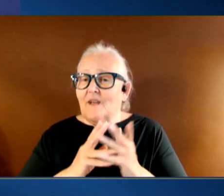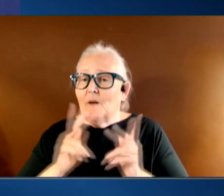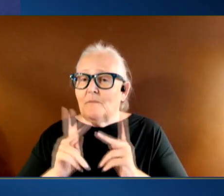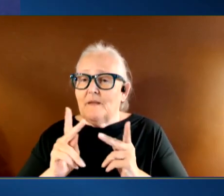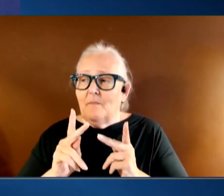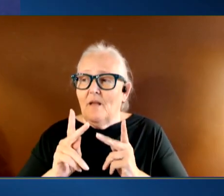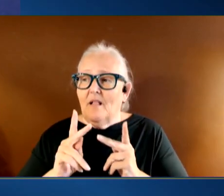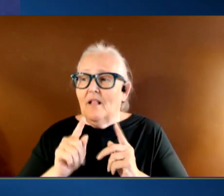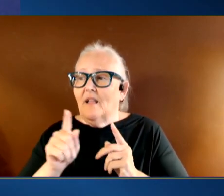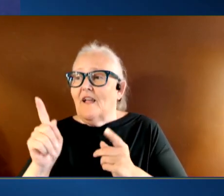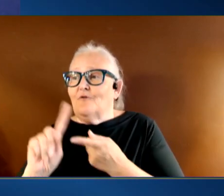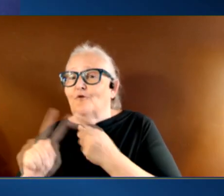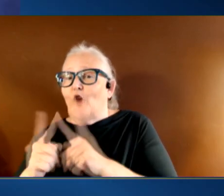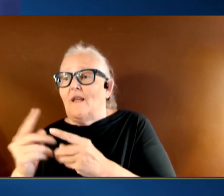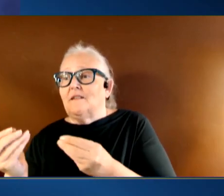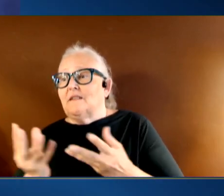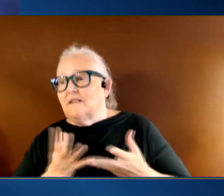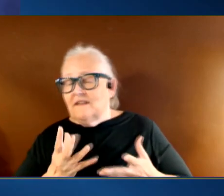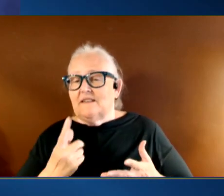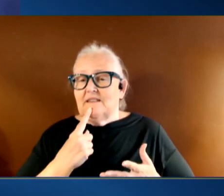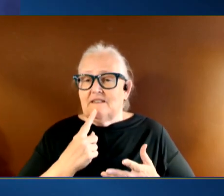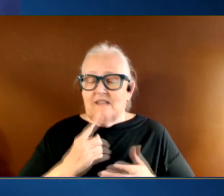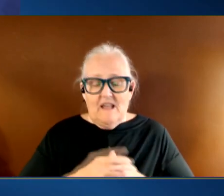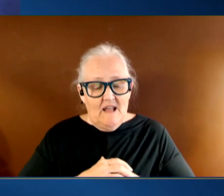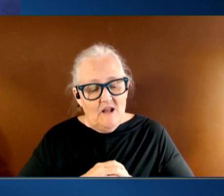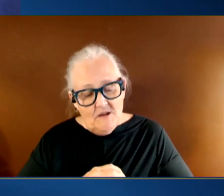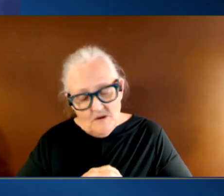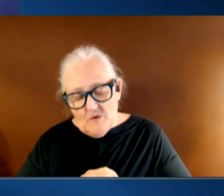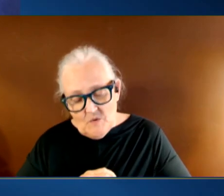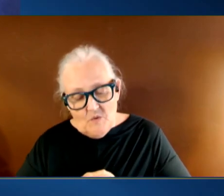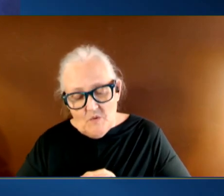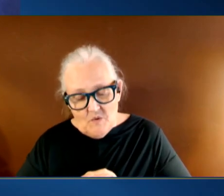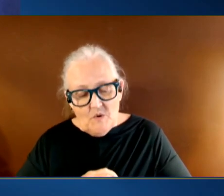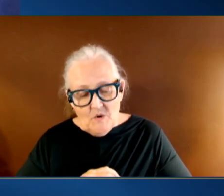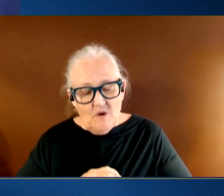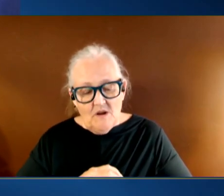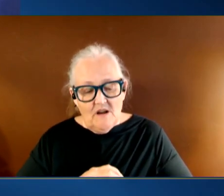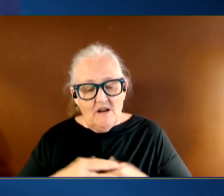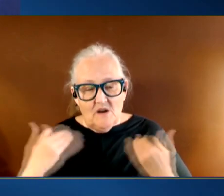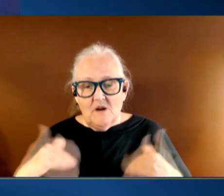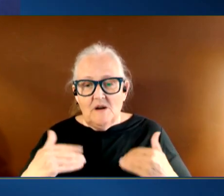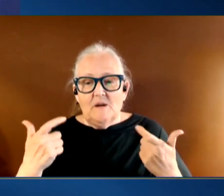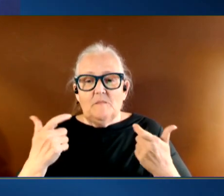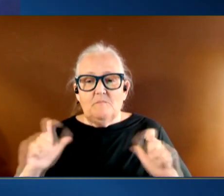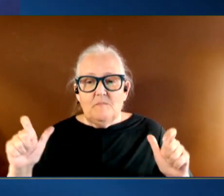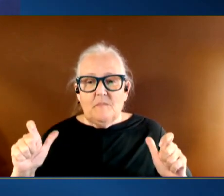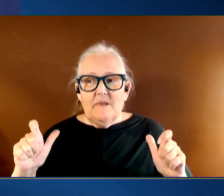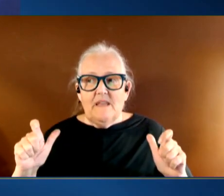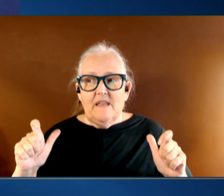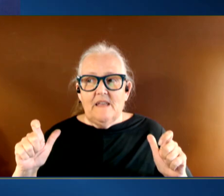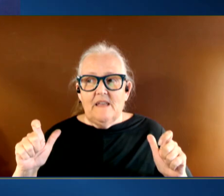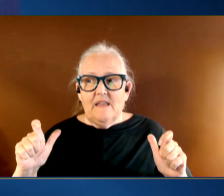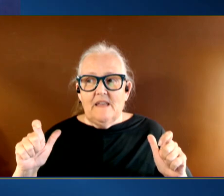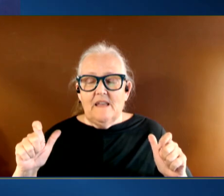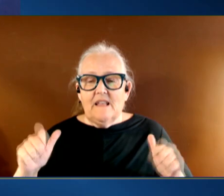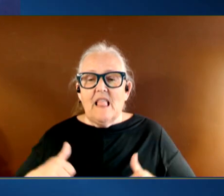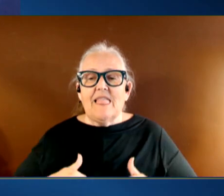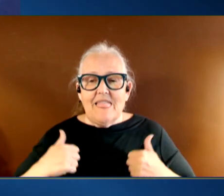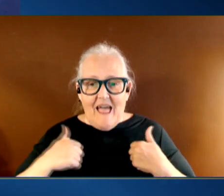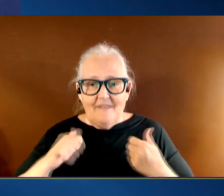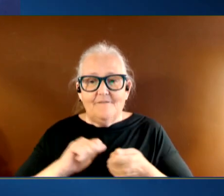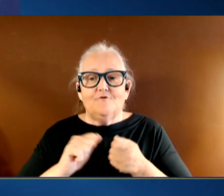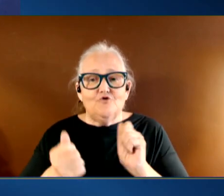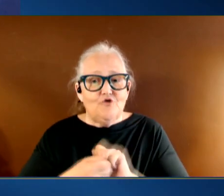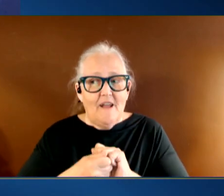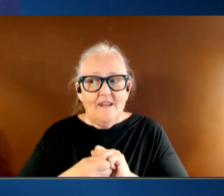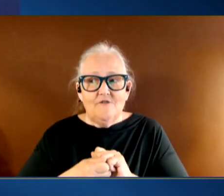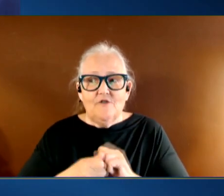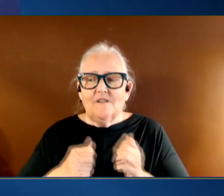made very -- you know, big, big life -- every decision they make in their life is -- sickle